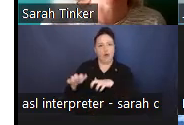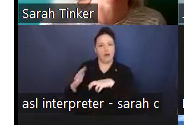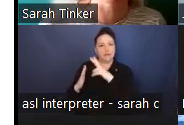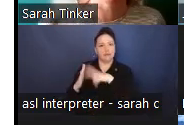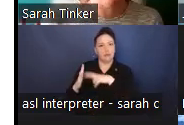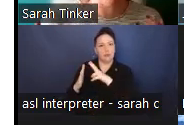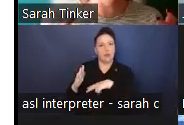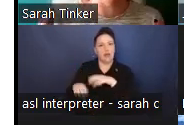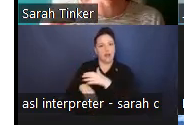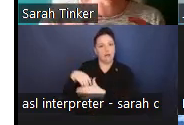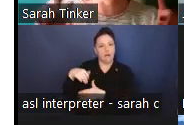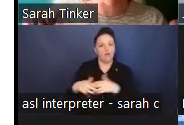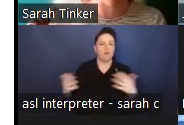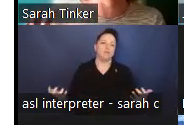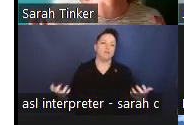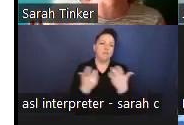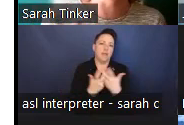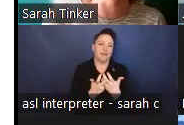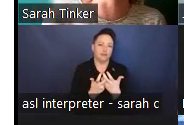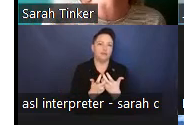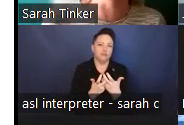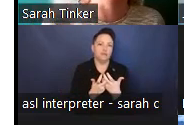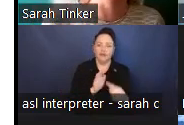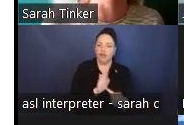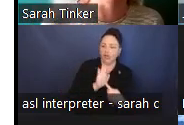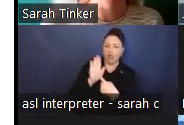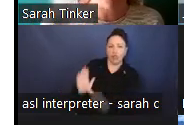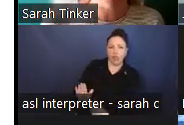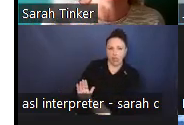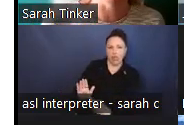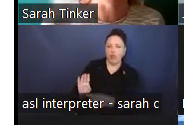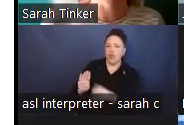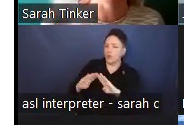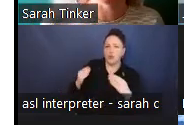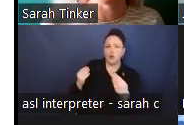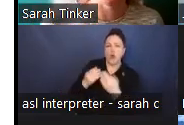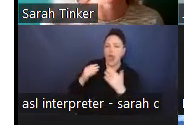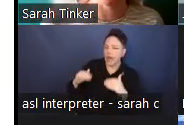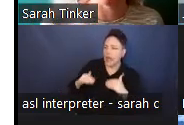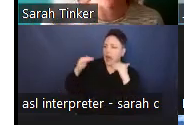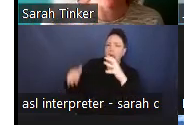looking for without having to under the bureaucracy of how our agency operates.